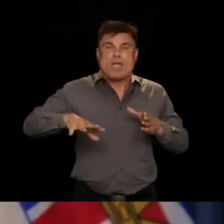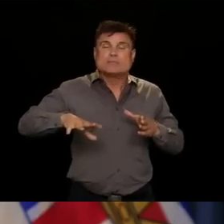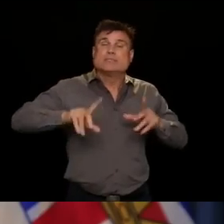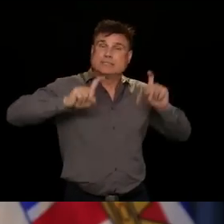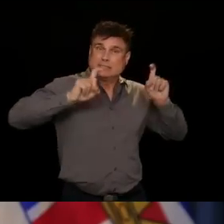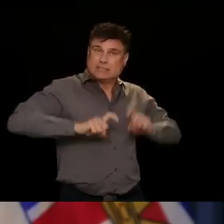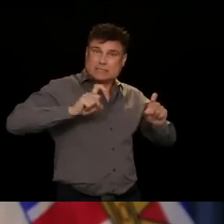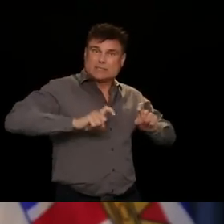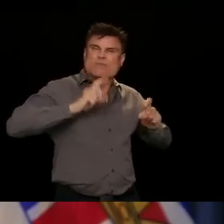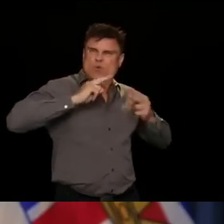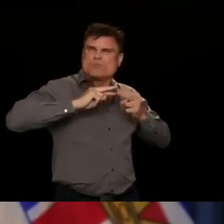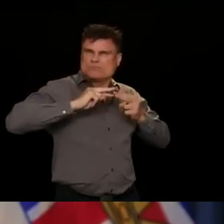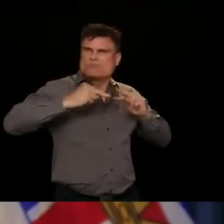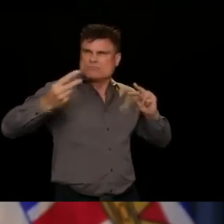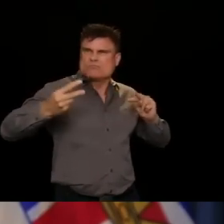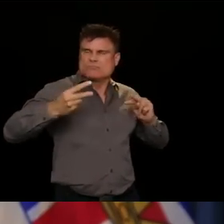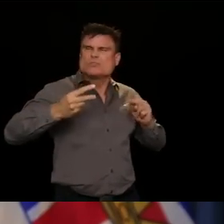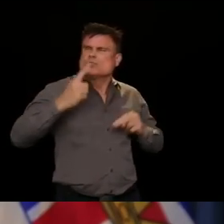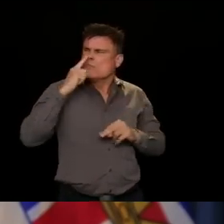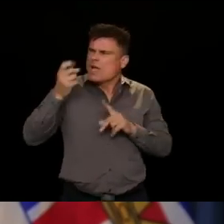I missed the first part of that. Wastewater tracking